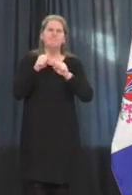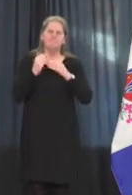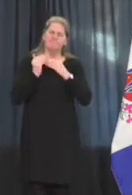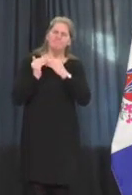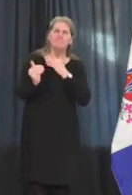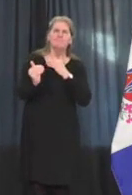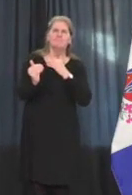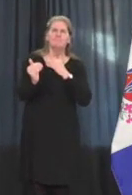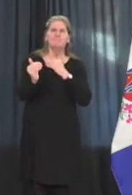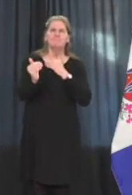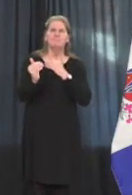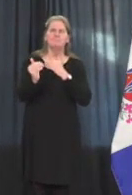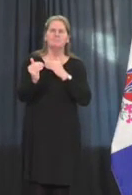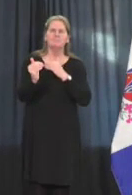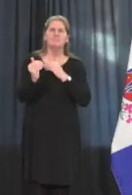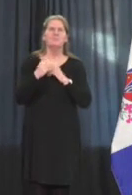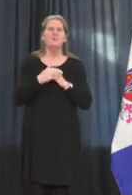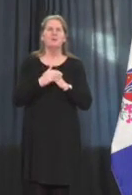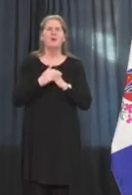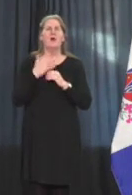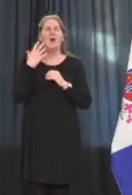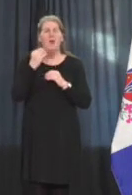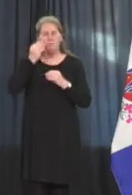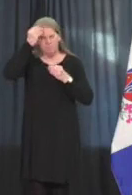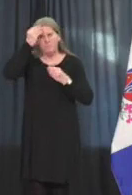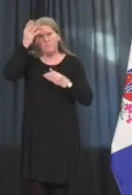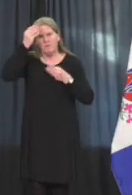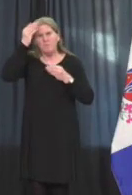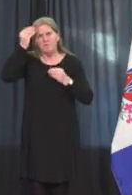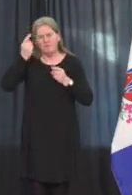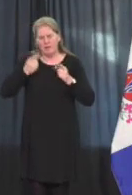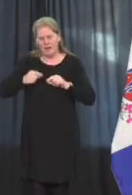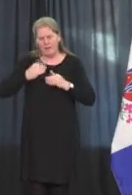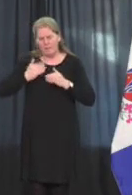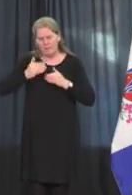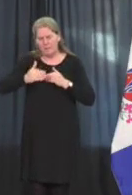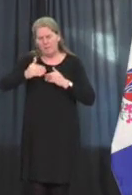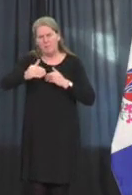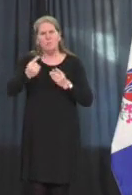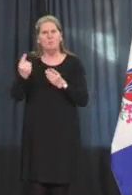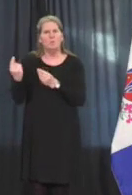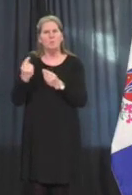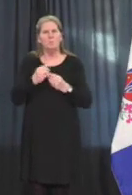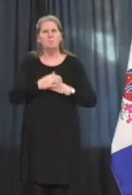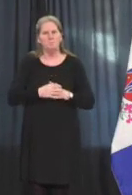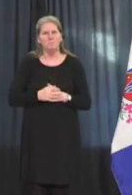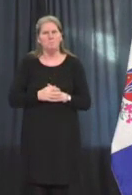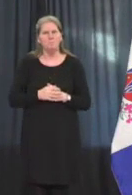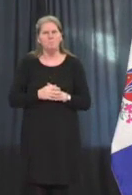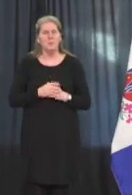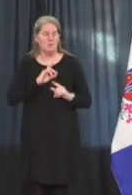FORWARD AND TO INFORM YOU OF THOSE STEPS IS OUR JOB TODAY. THE ORDERS ISSUED TODAY